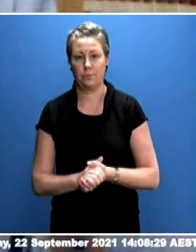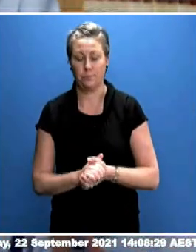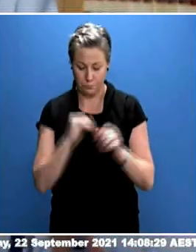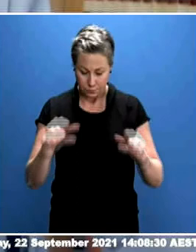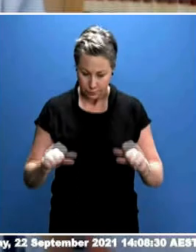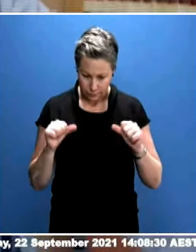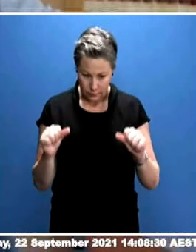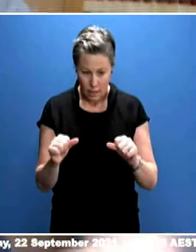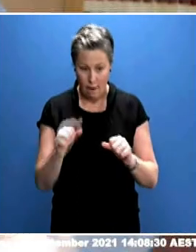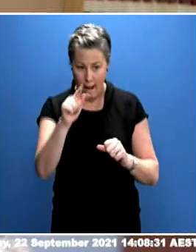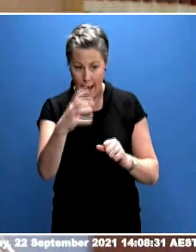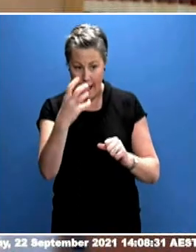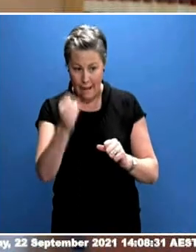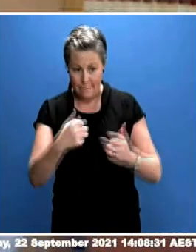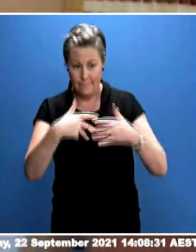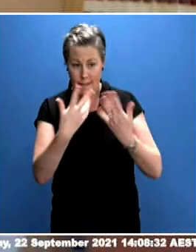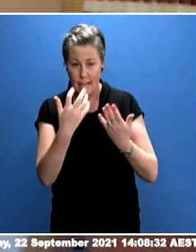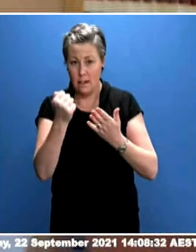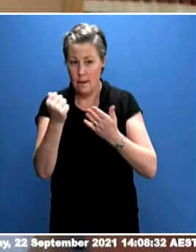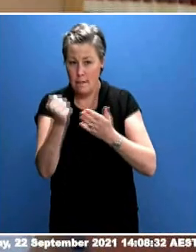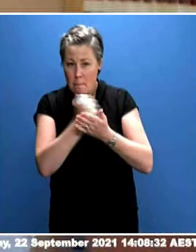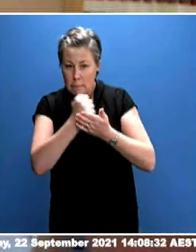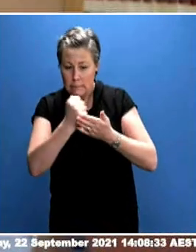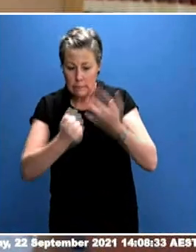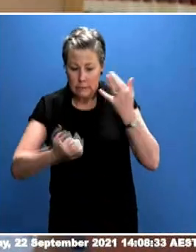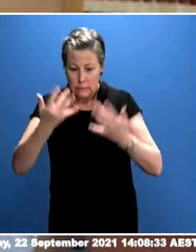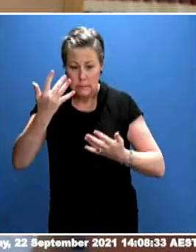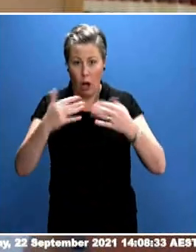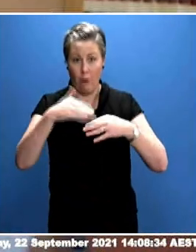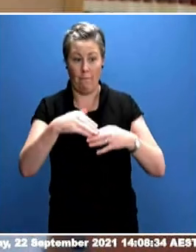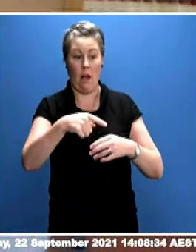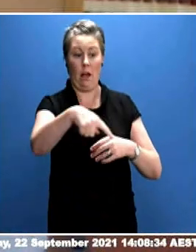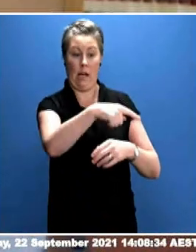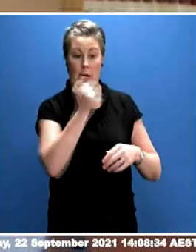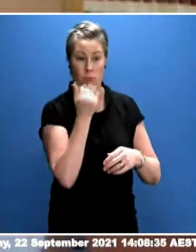Is there data available on the proportion numbers who have disability